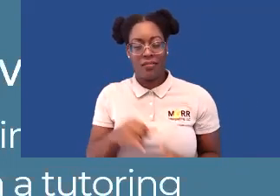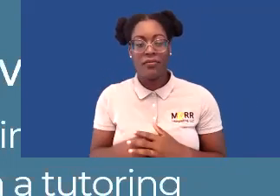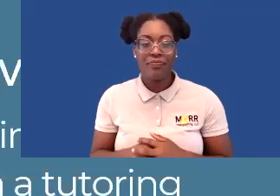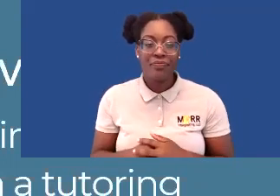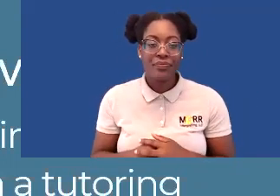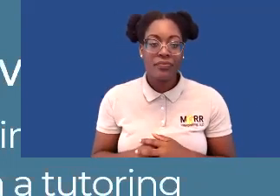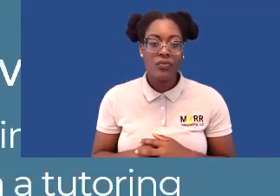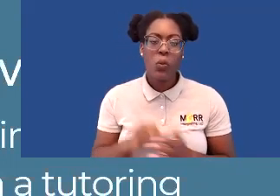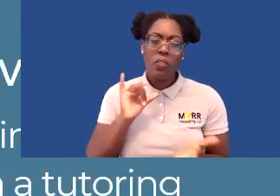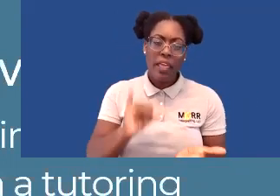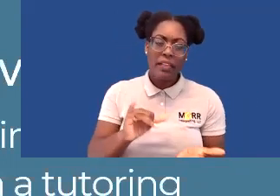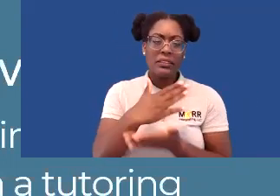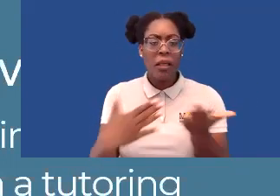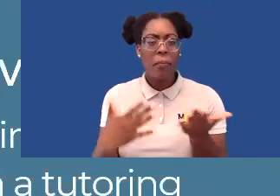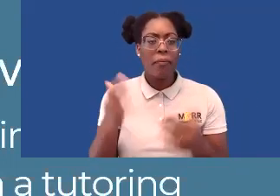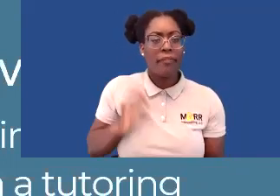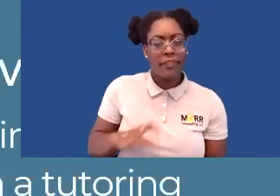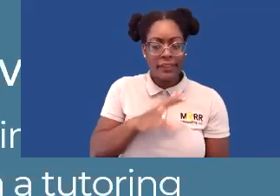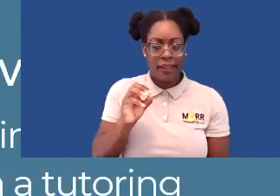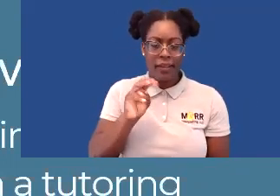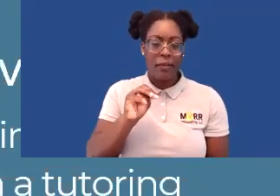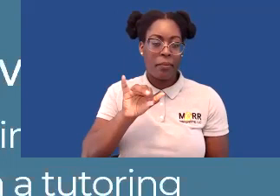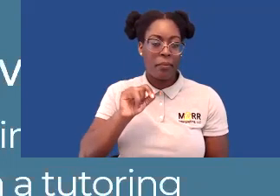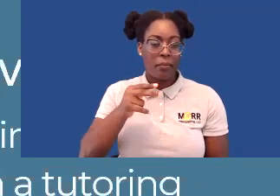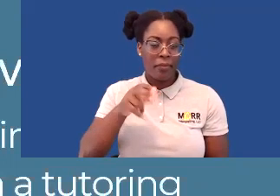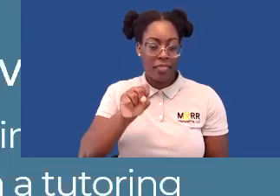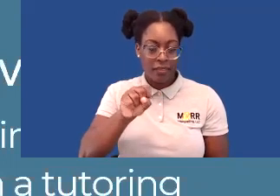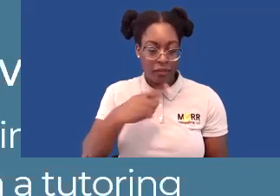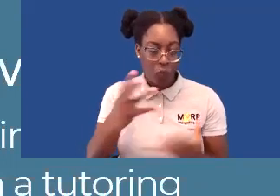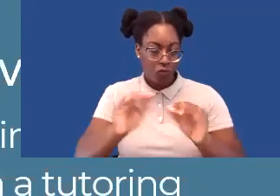There has been a preference in the literature and I think also in practice